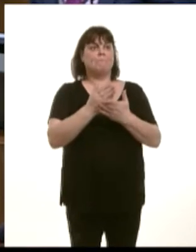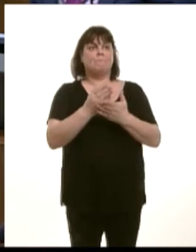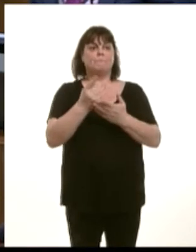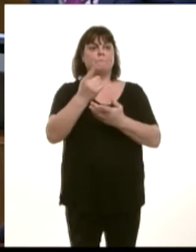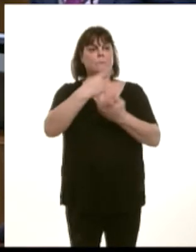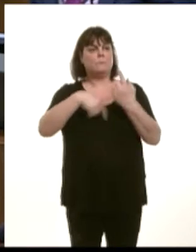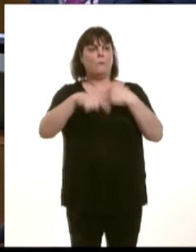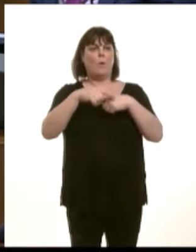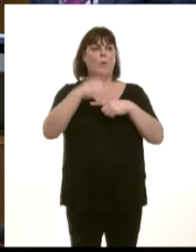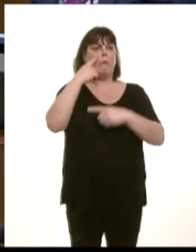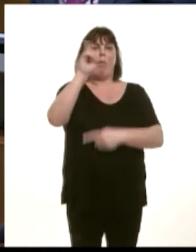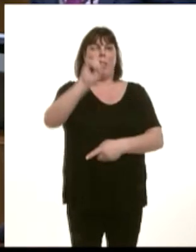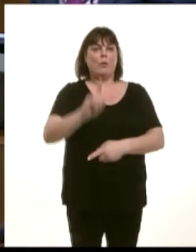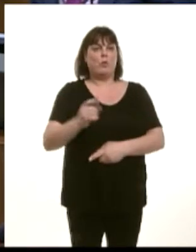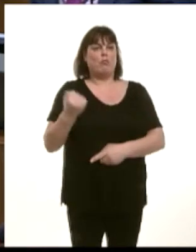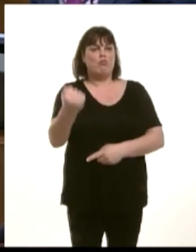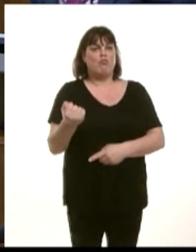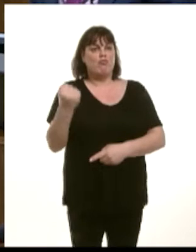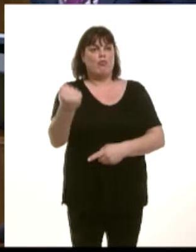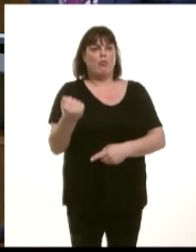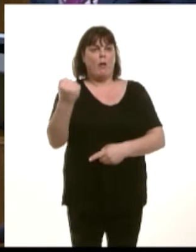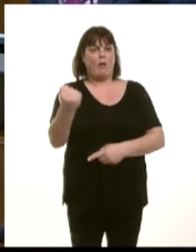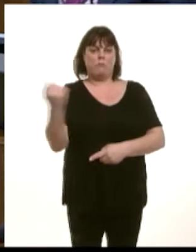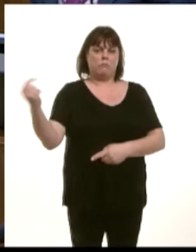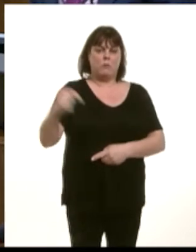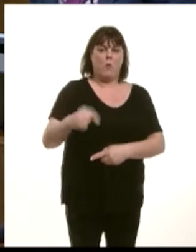of electrification of rail infrastructure in Wales.